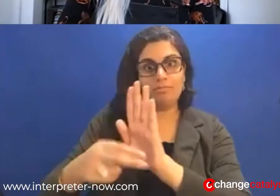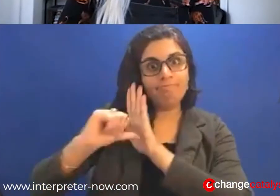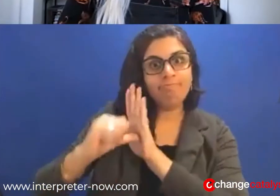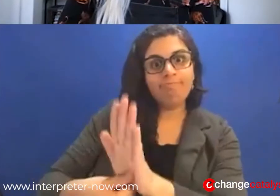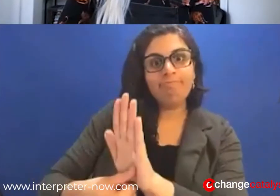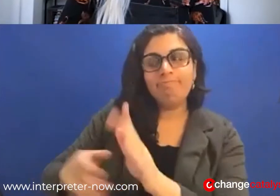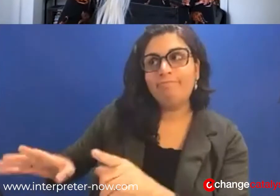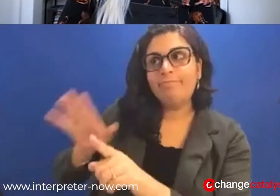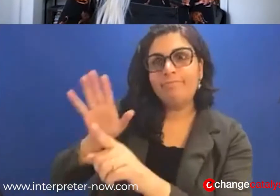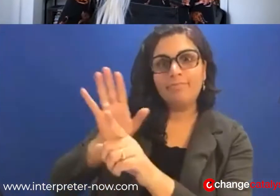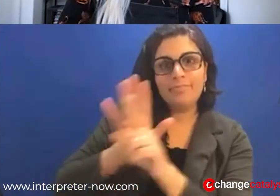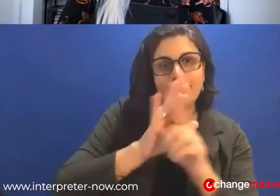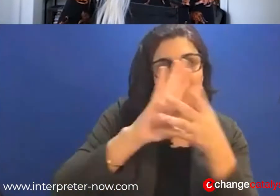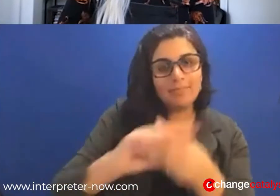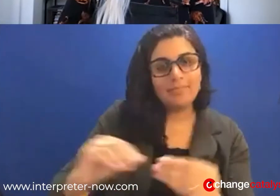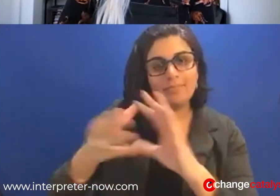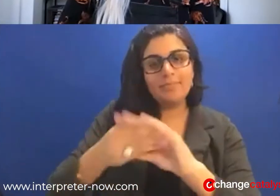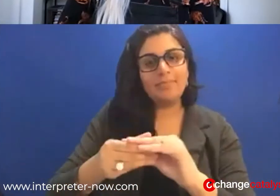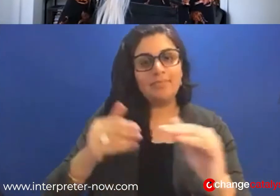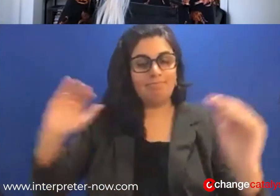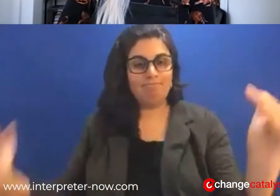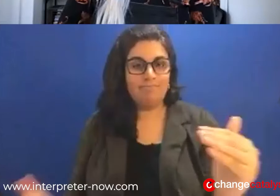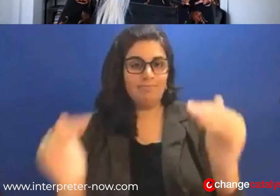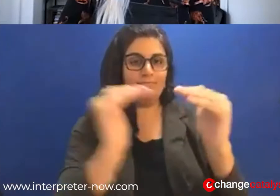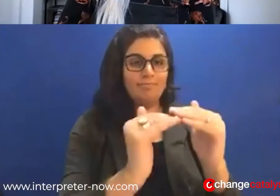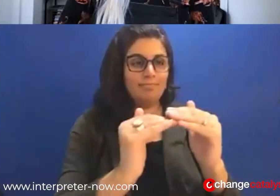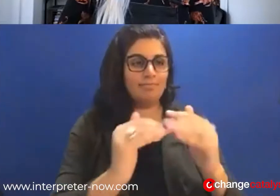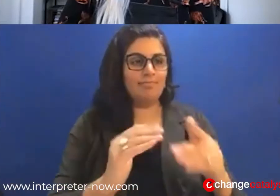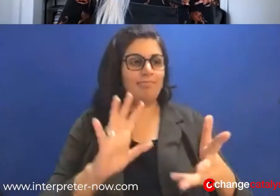I'm able to leverage my Force column to do different interviews of trailblazers, and